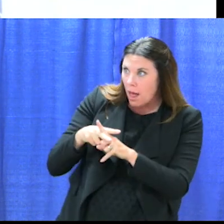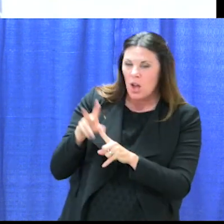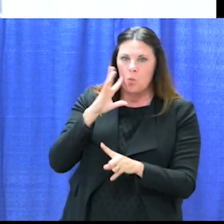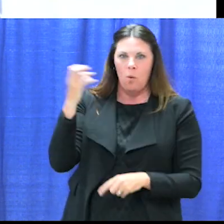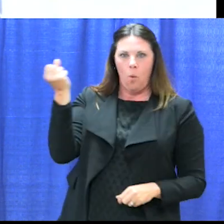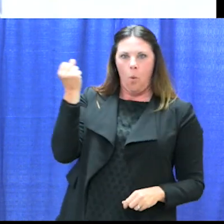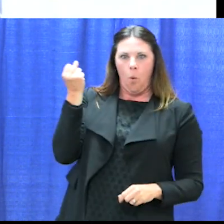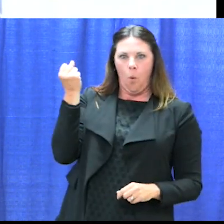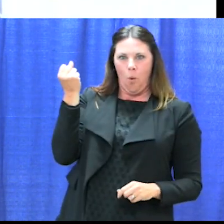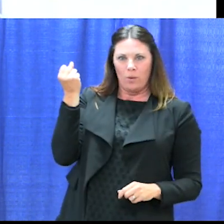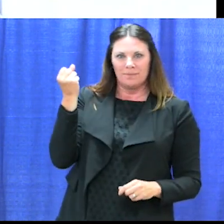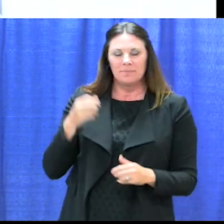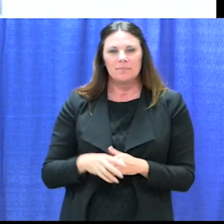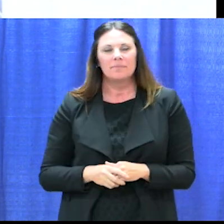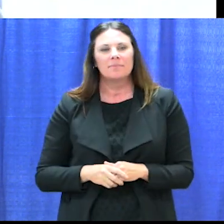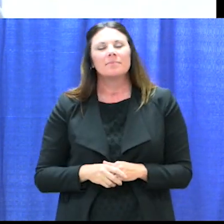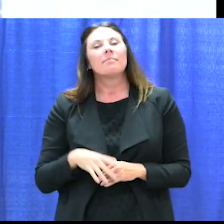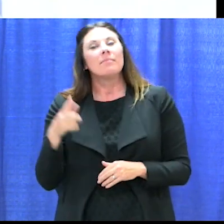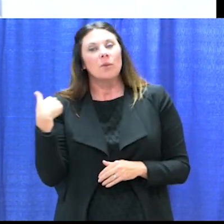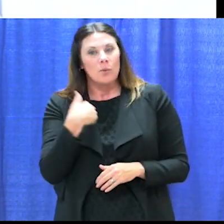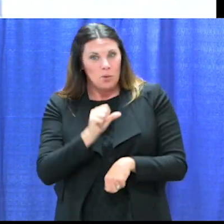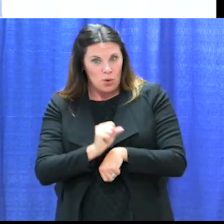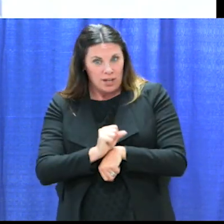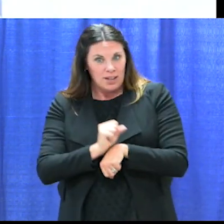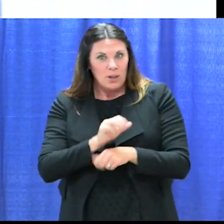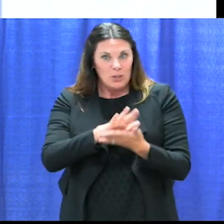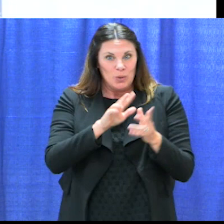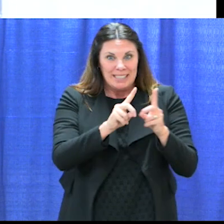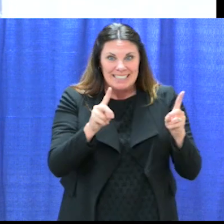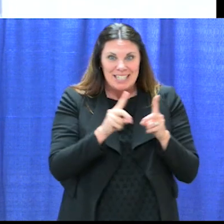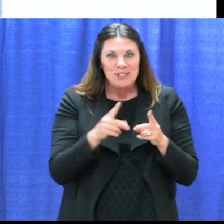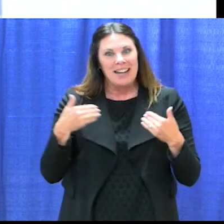Finally we're working with splitter to set up a celebrity book club with Snapchat so